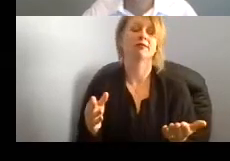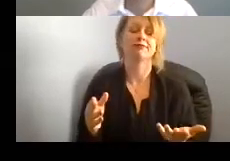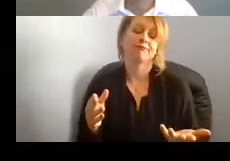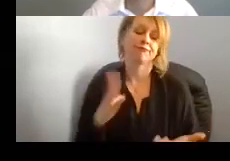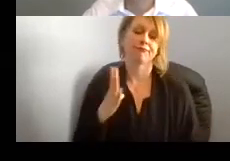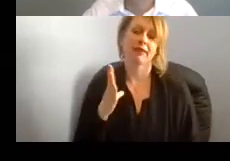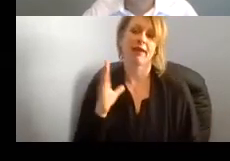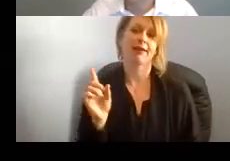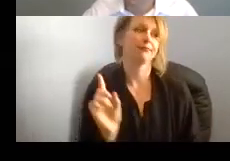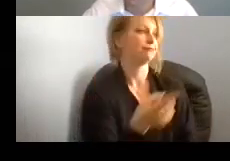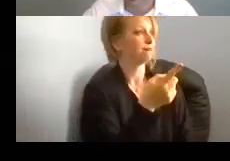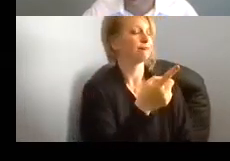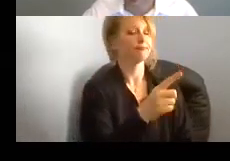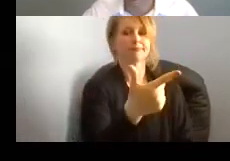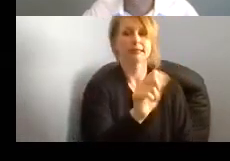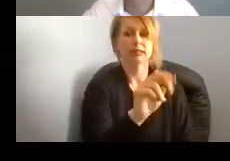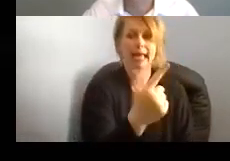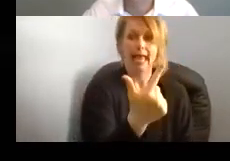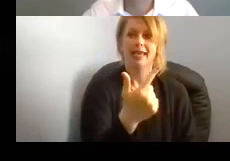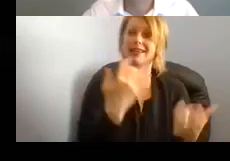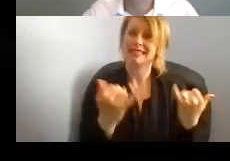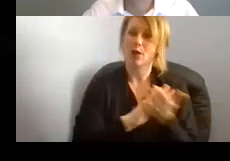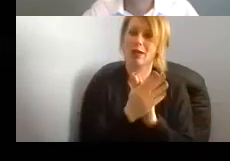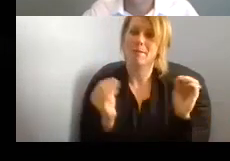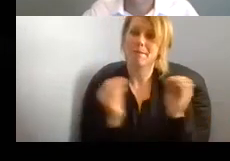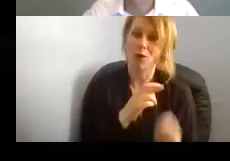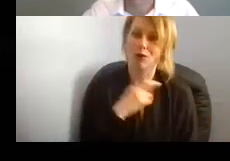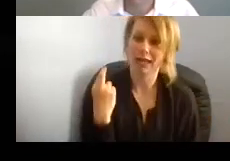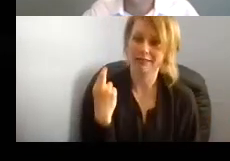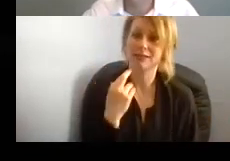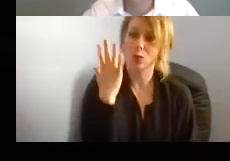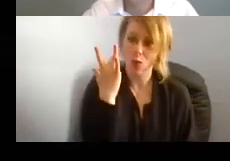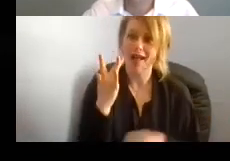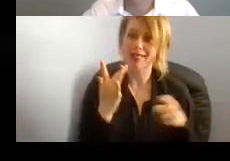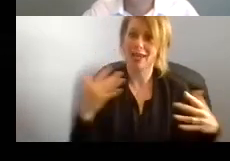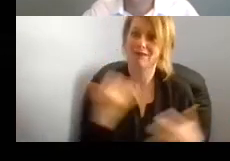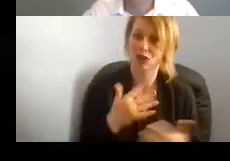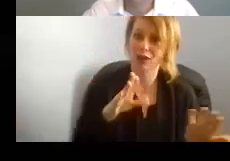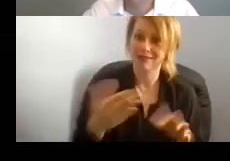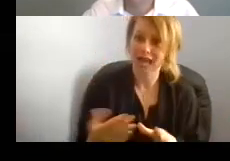actually place themselves more at risk because they’re afraid of dying. These are not kids who feel invulnerable.